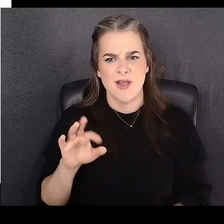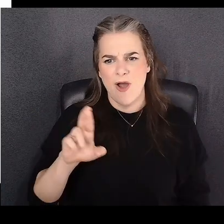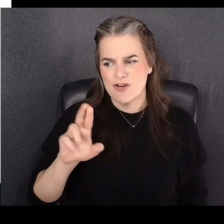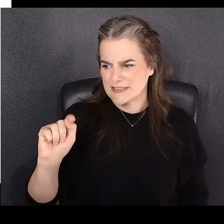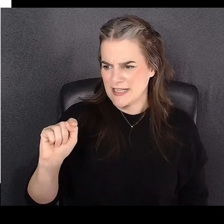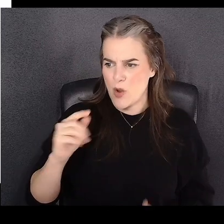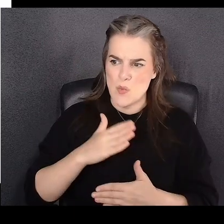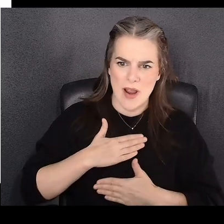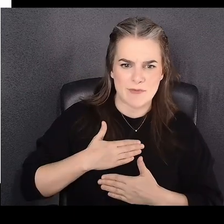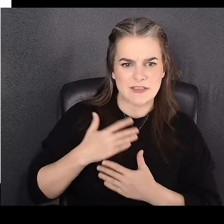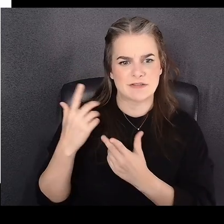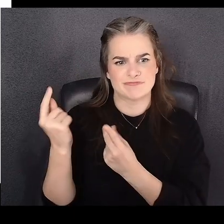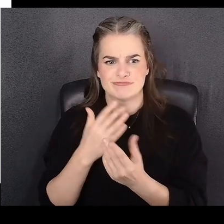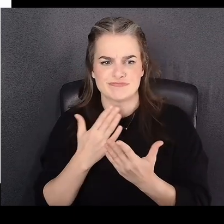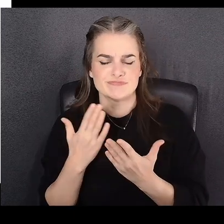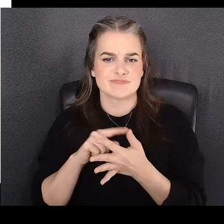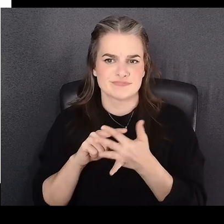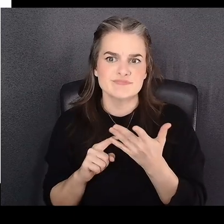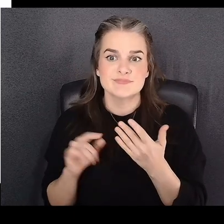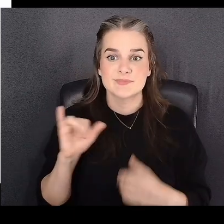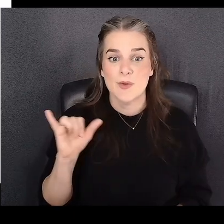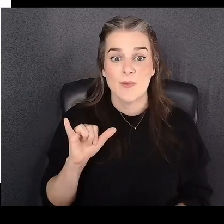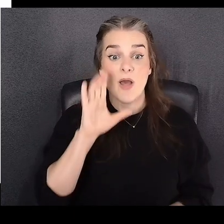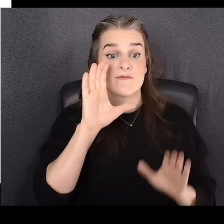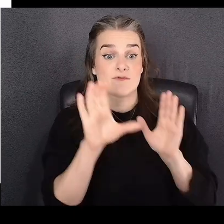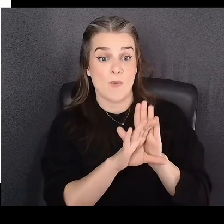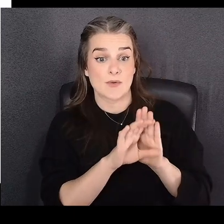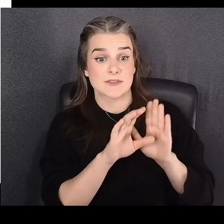The photos are just some examples of them.